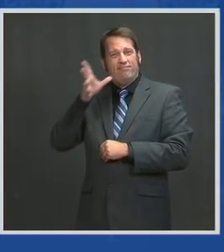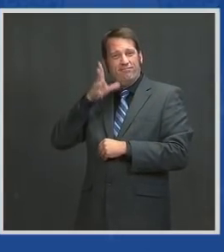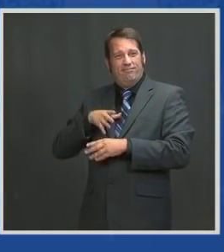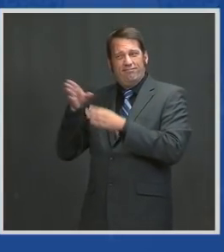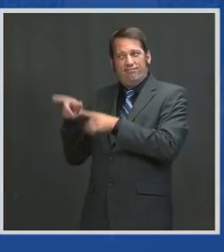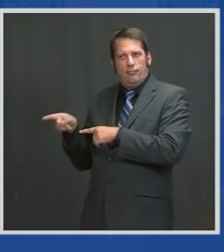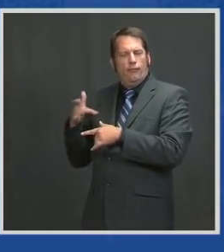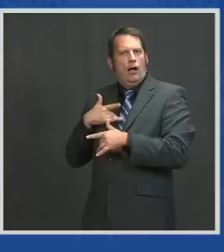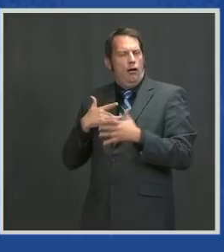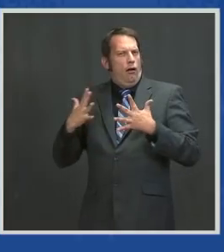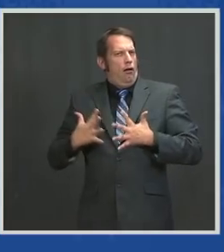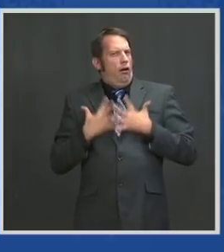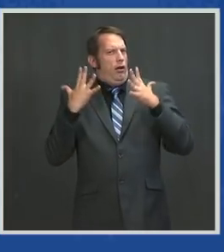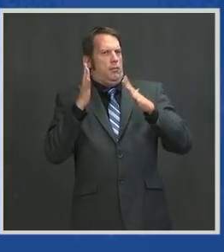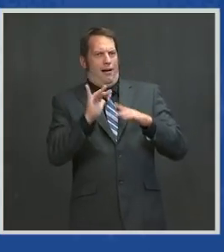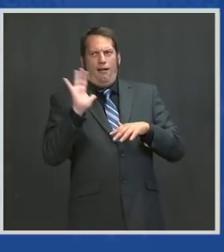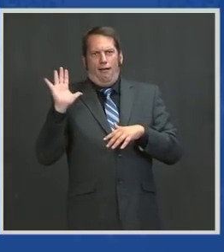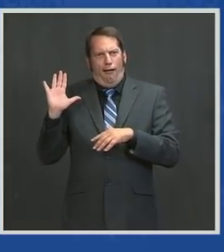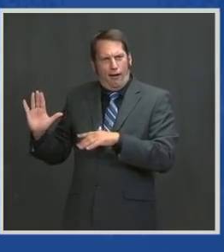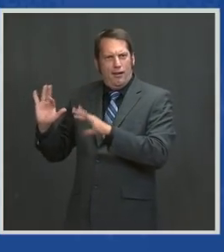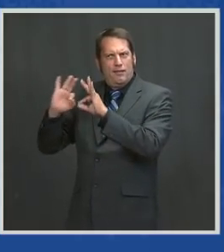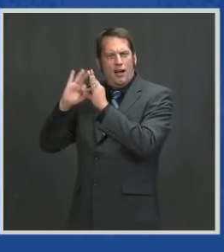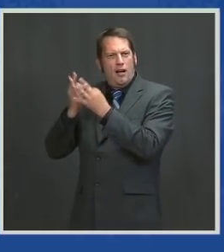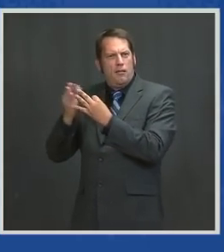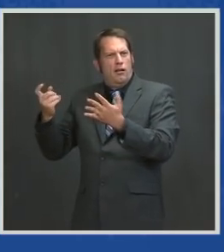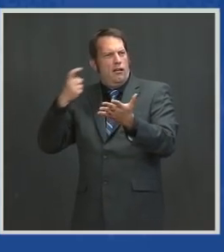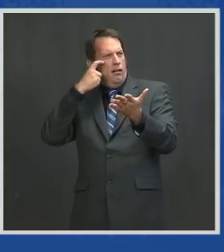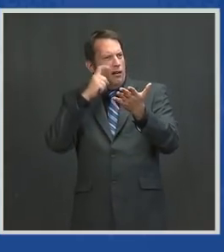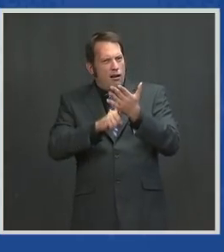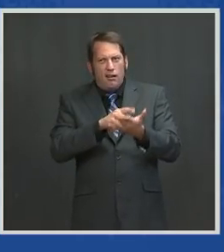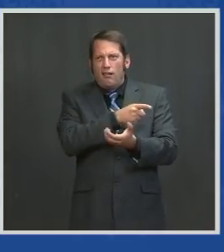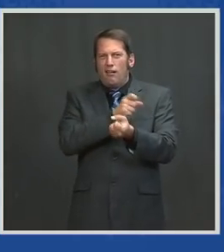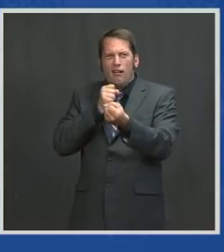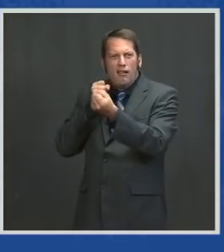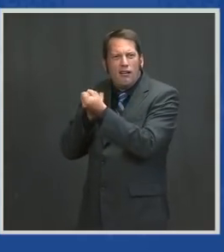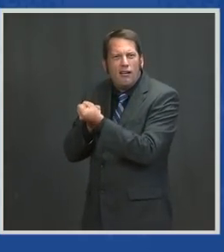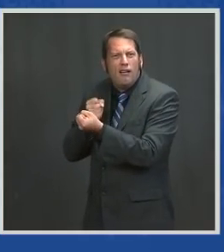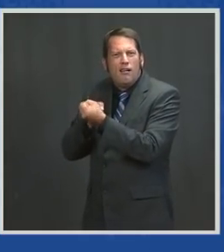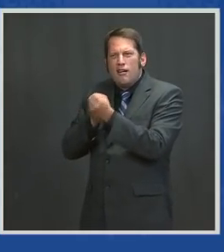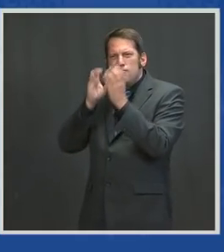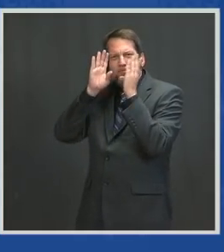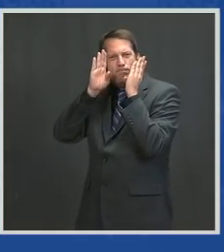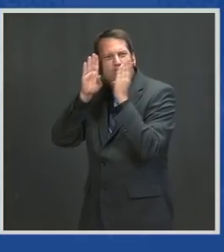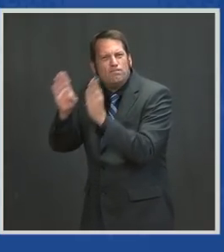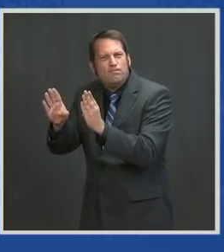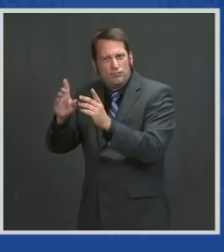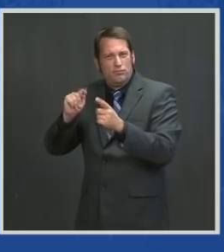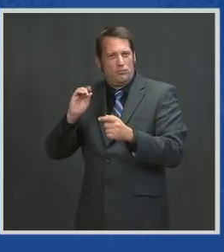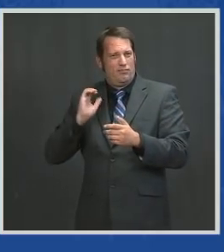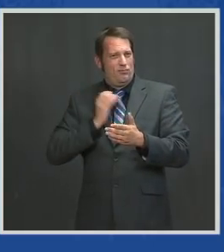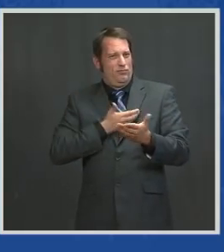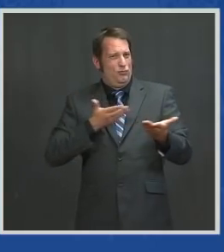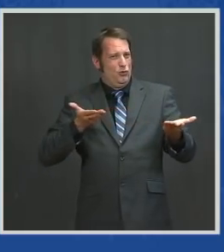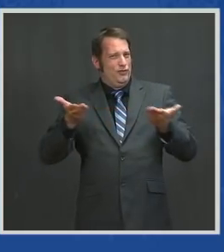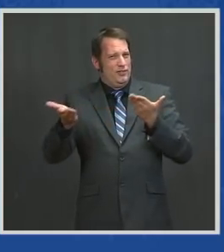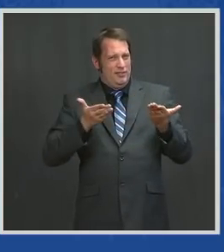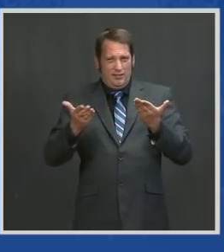and recognizes their unwavering commitment to our service, as well as the success that sacrifice perseveres